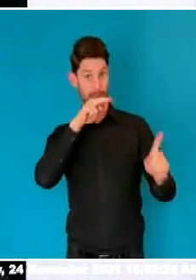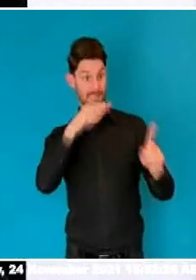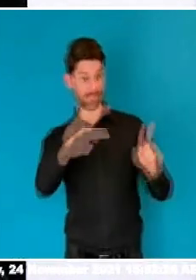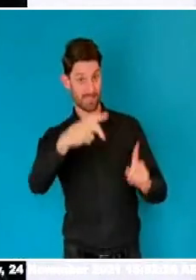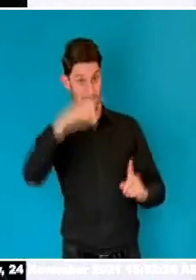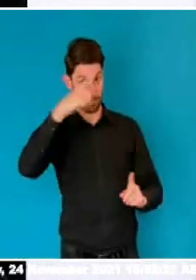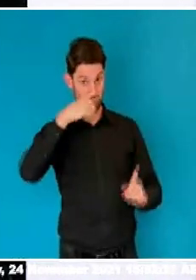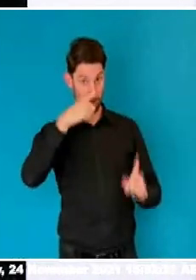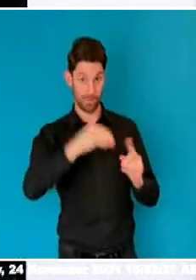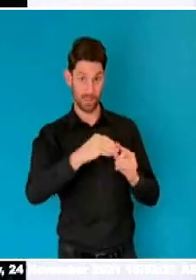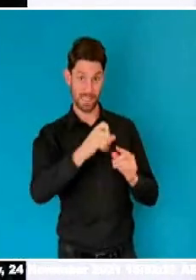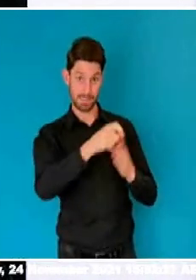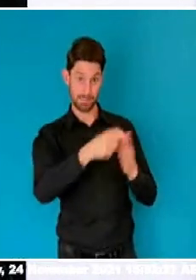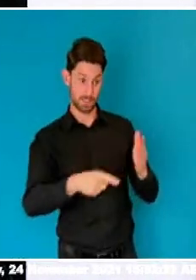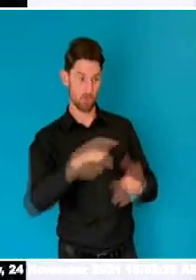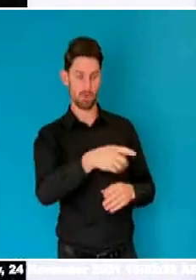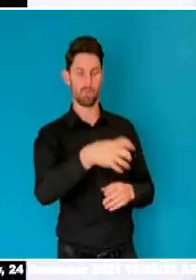greater risk in the workplace.